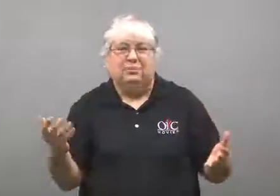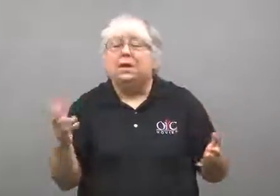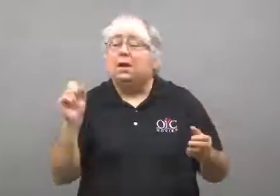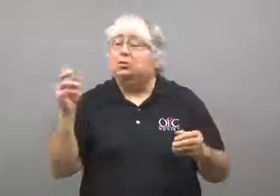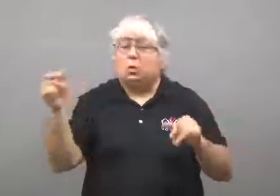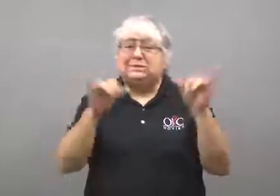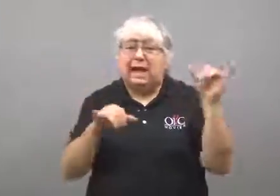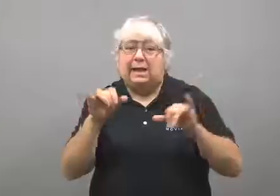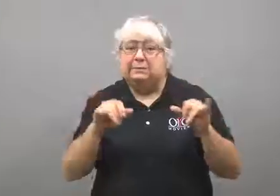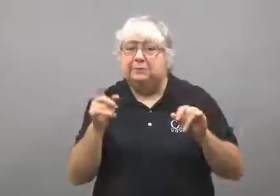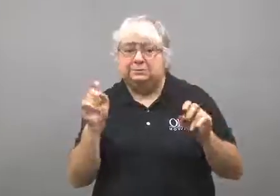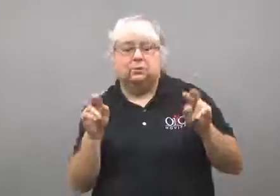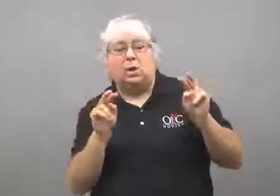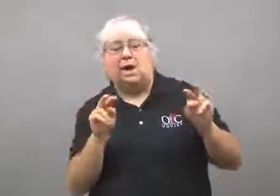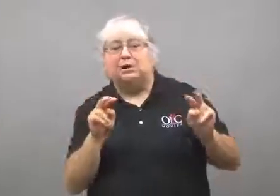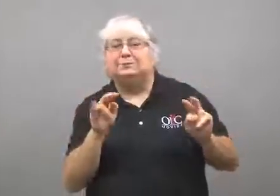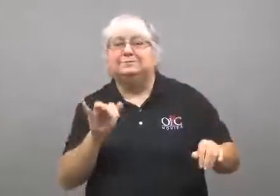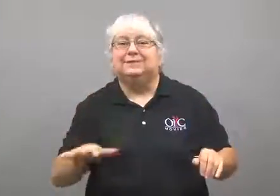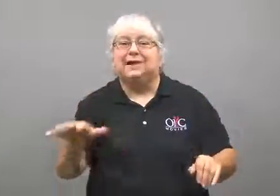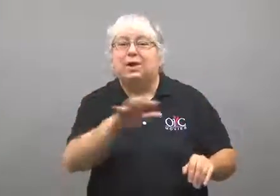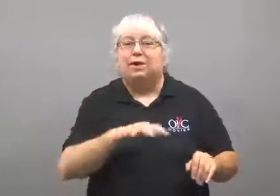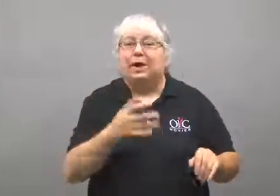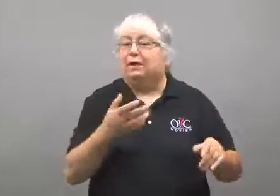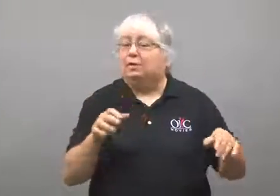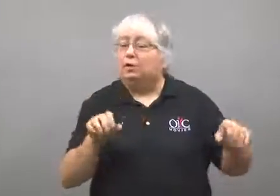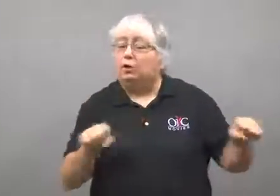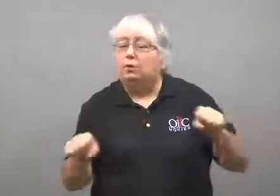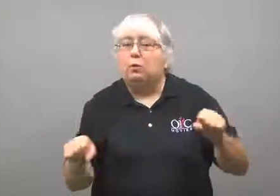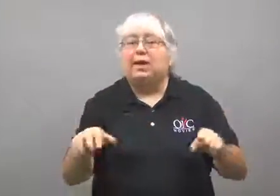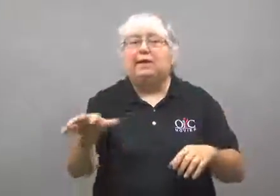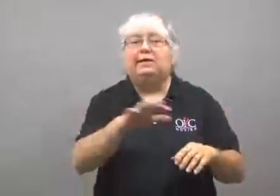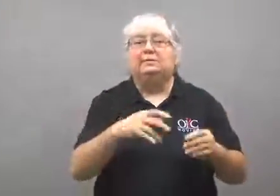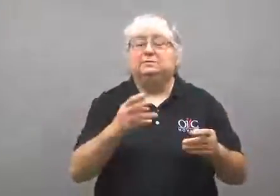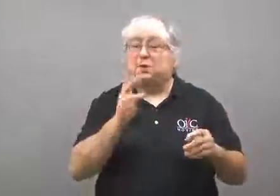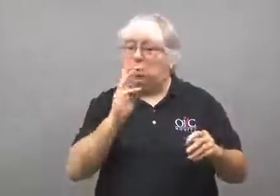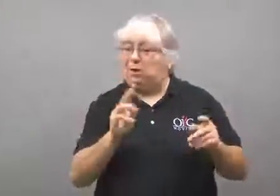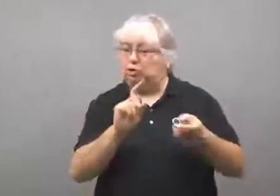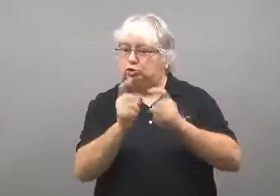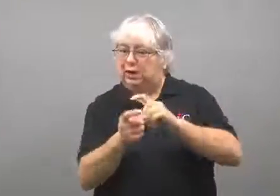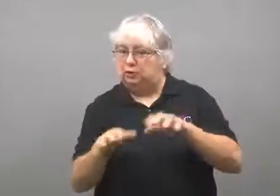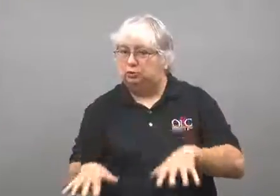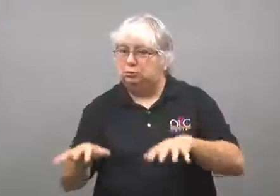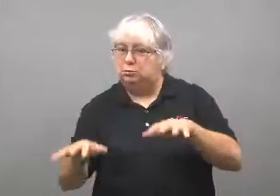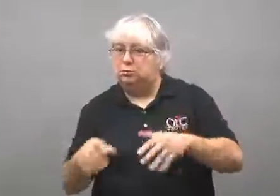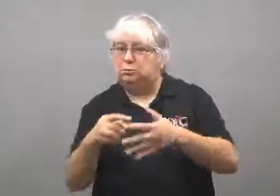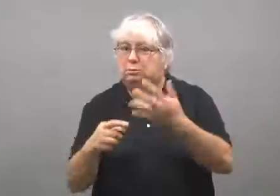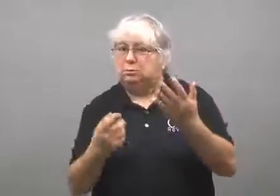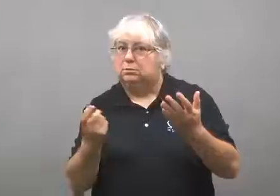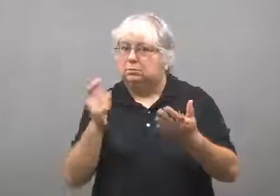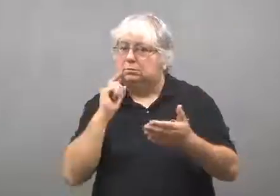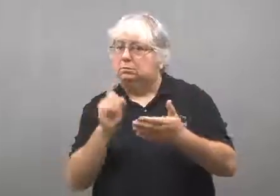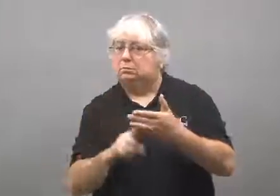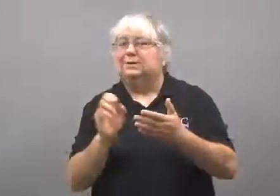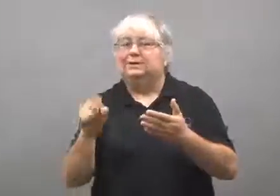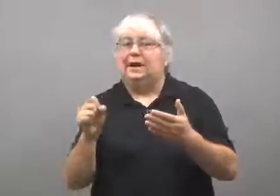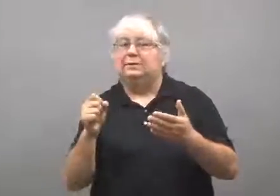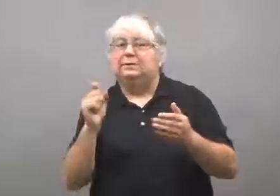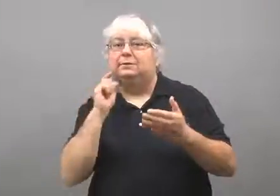Scientists watch for earthquakes and changing water levels in the area